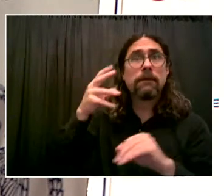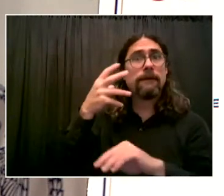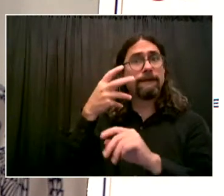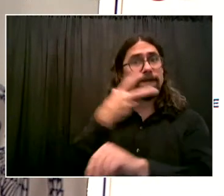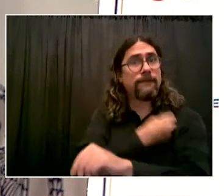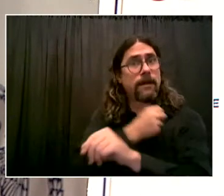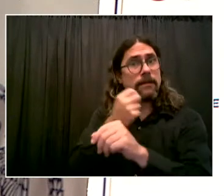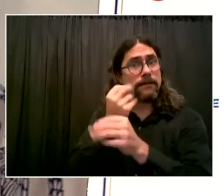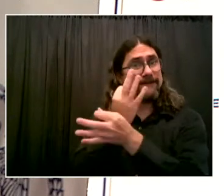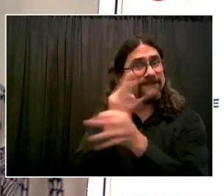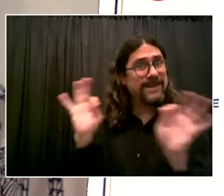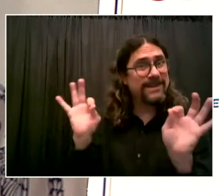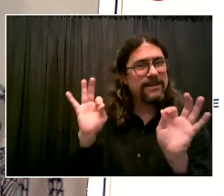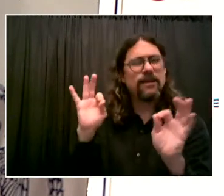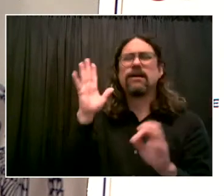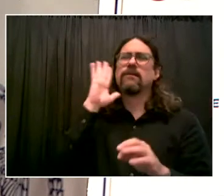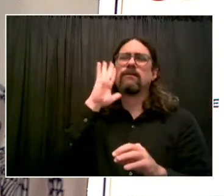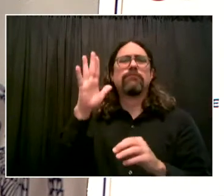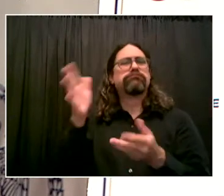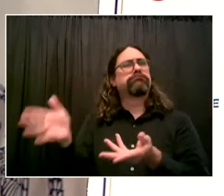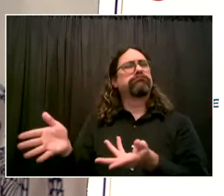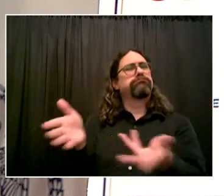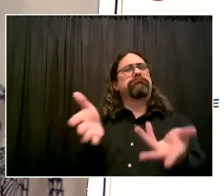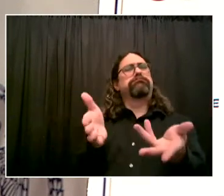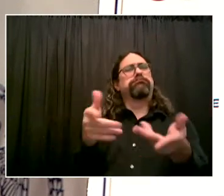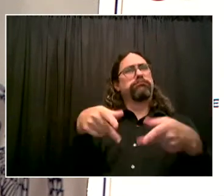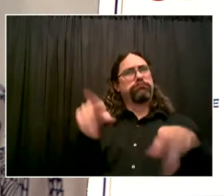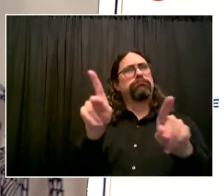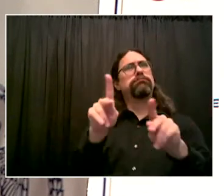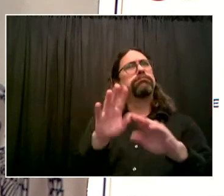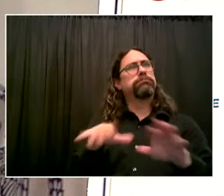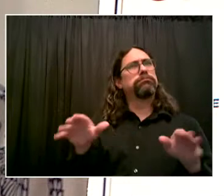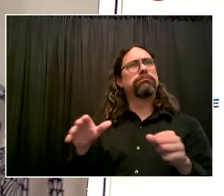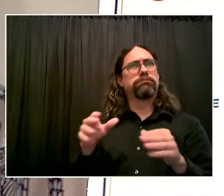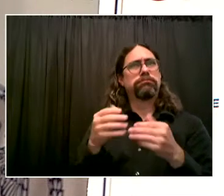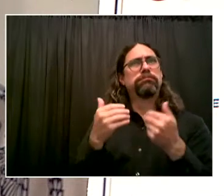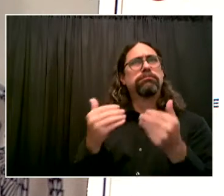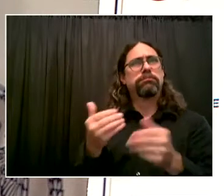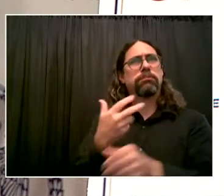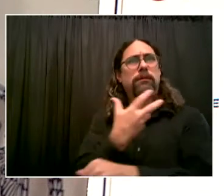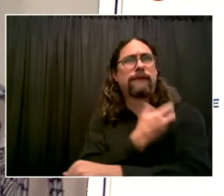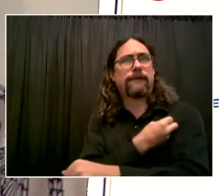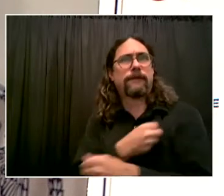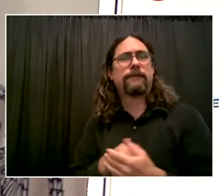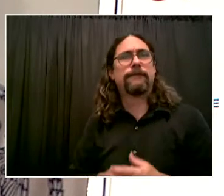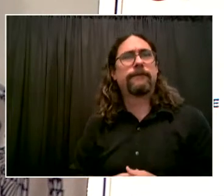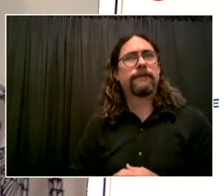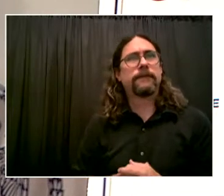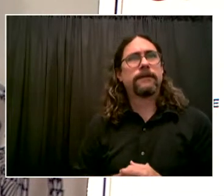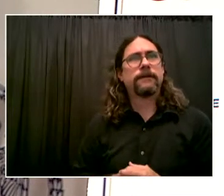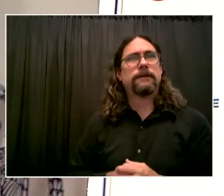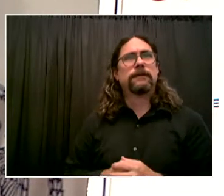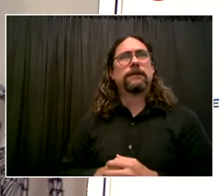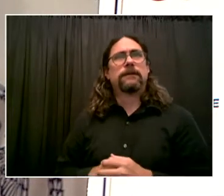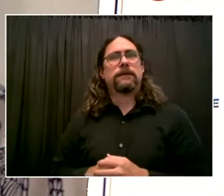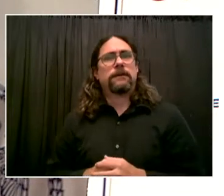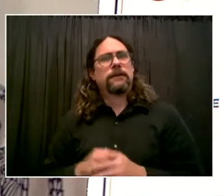KIDS ARE VACCINATED IN ADVANCE OF SCHOOL. AS PAA RENT I TELL YOU FOR SO MANY, VAST MAJORITY OF US, THE NOTION TO GET YOUR KIDS VACCINATED